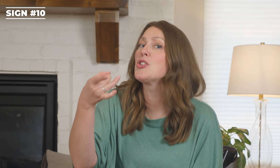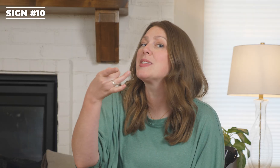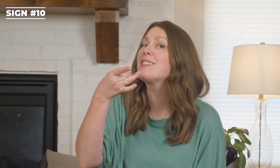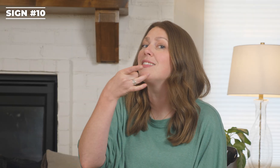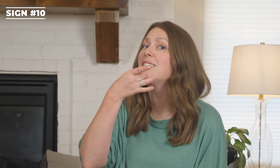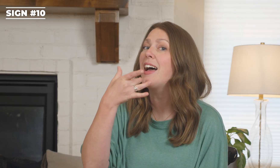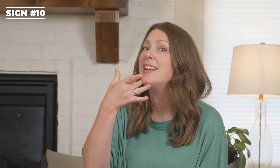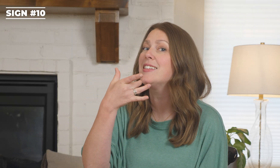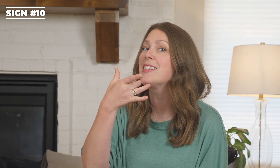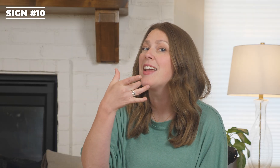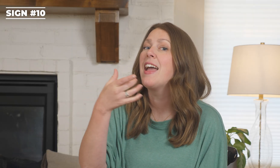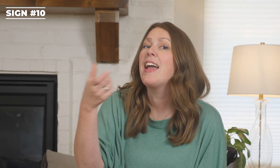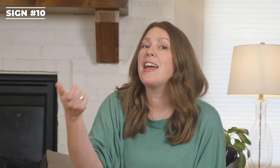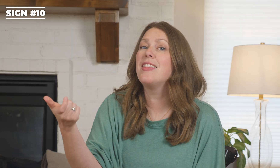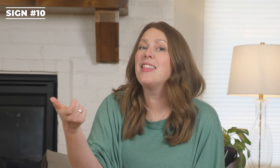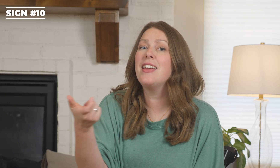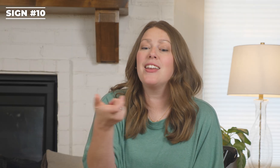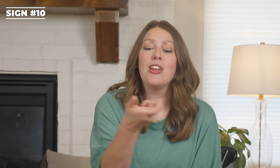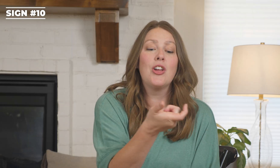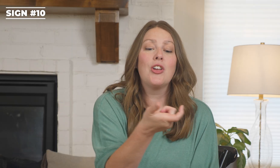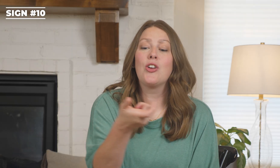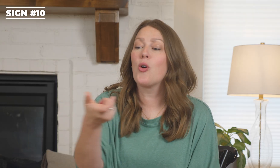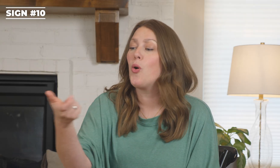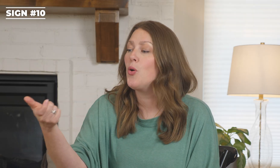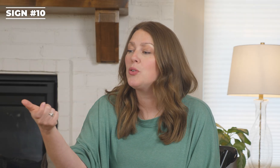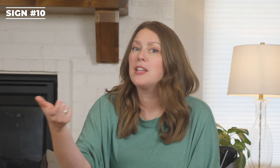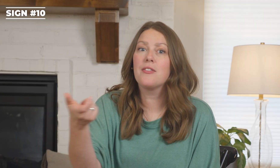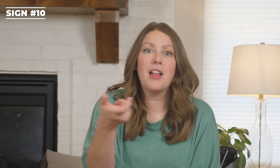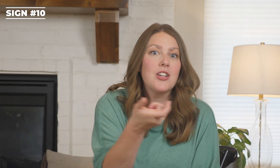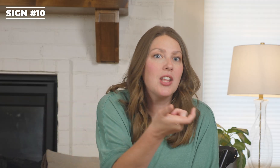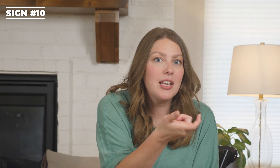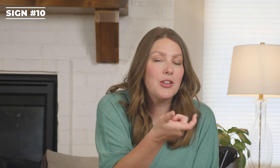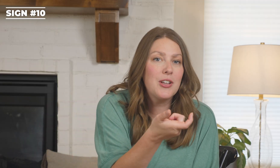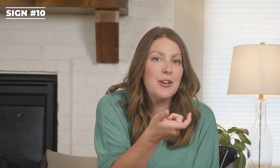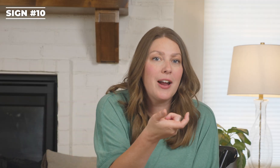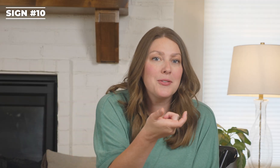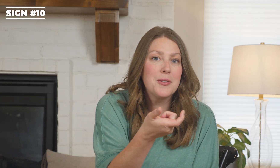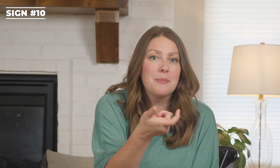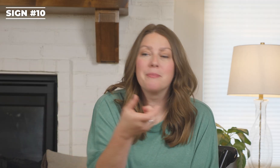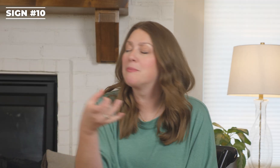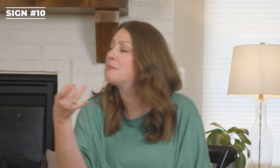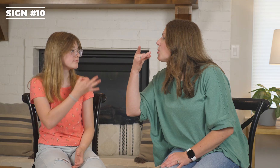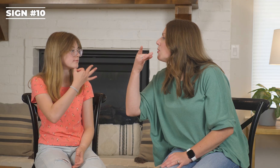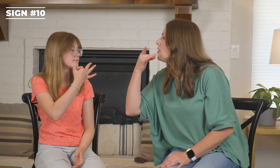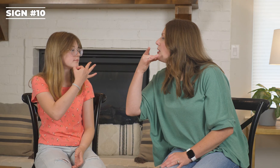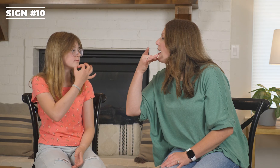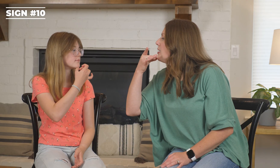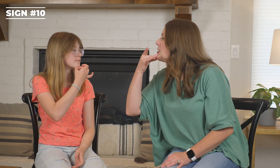So it's light, and then you're holding the flashlight looking around the light.